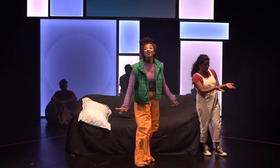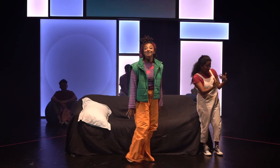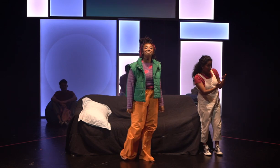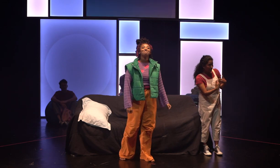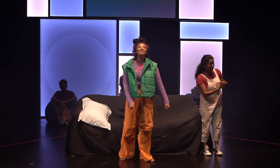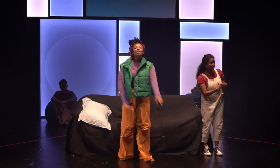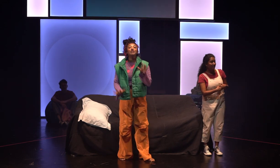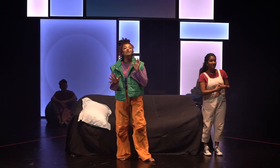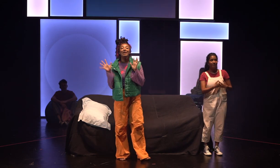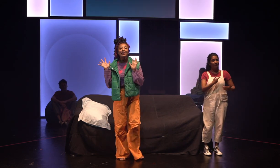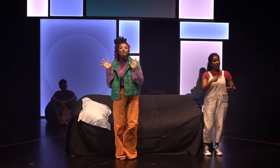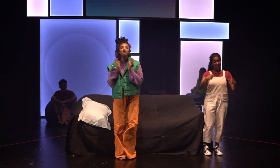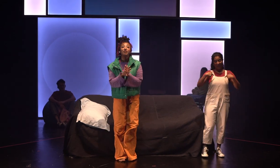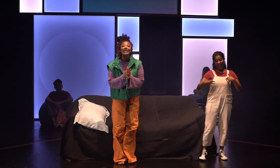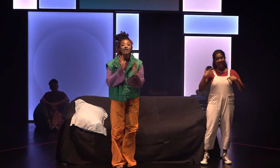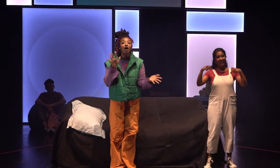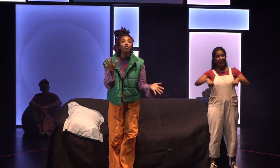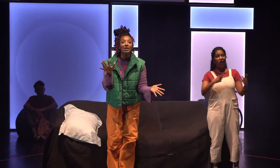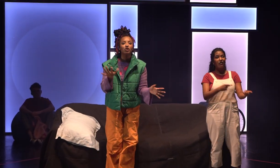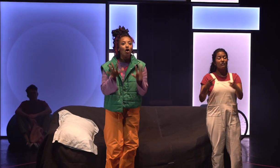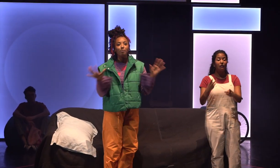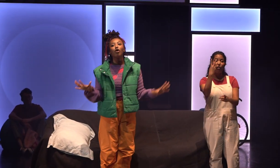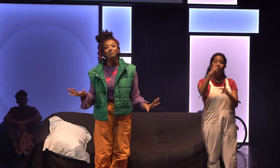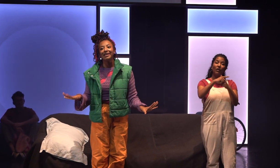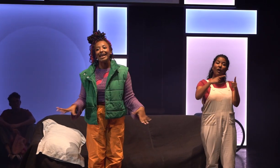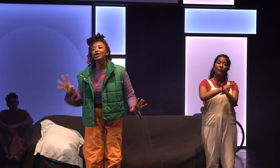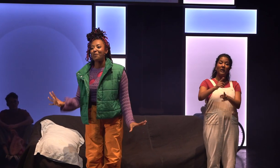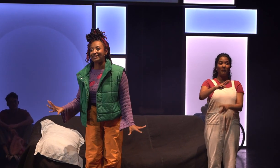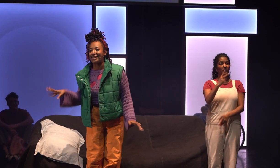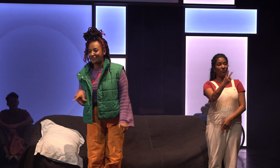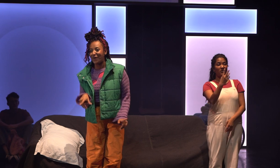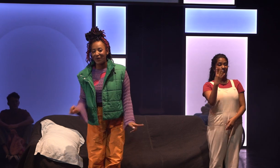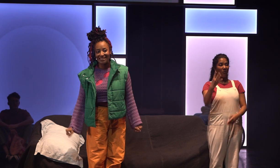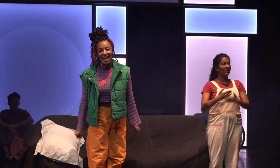invite her in. She's been here for three and a half weeks, or approximately 24